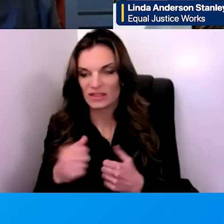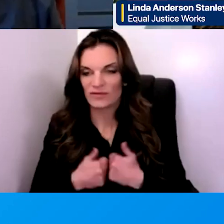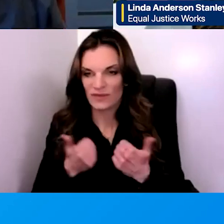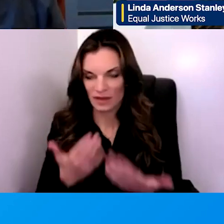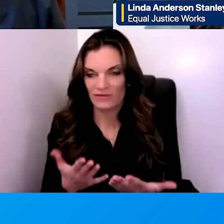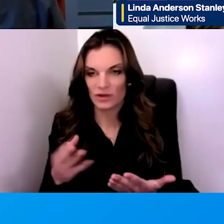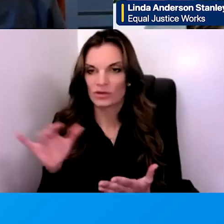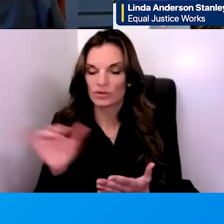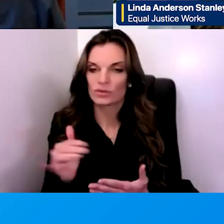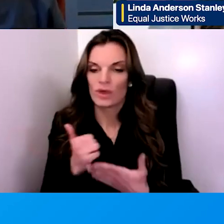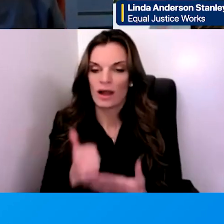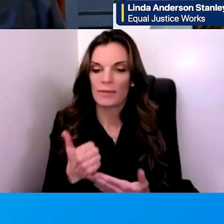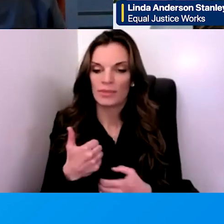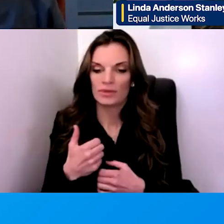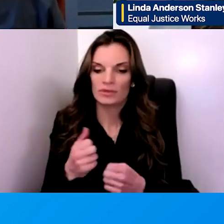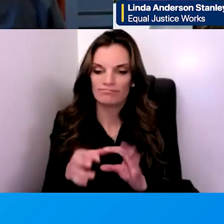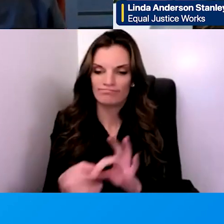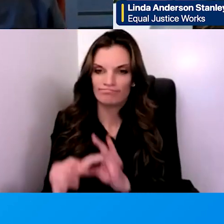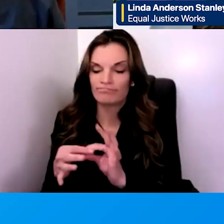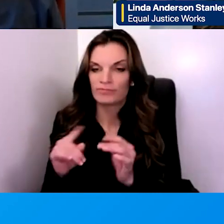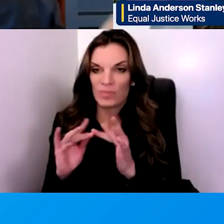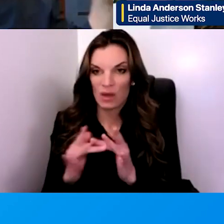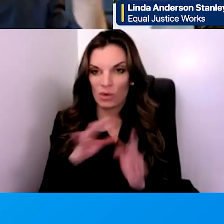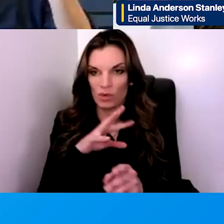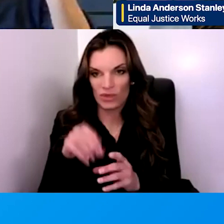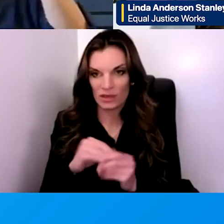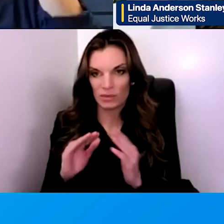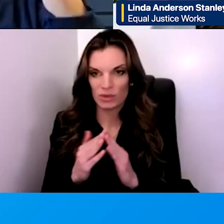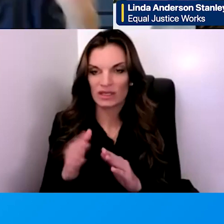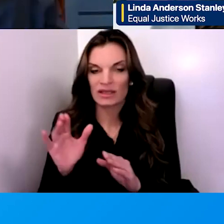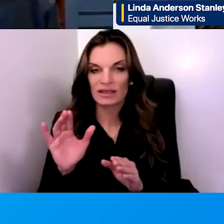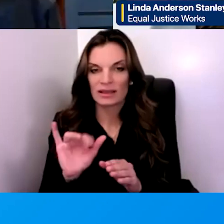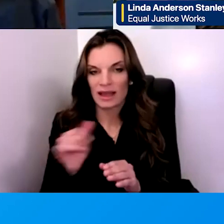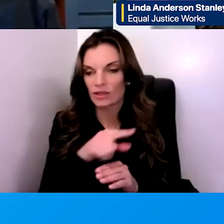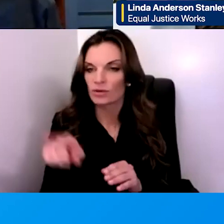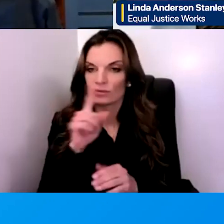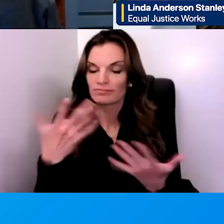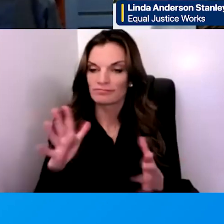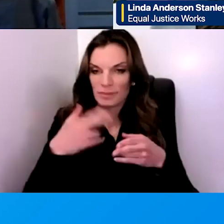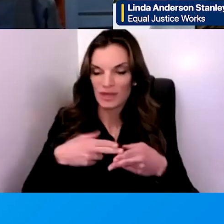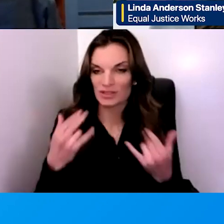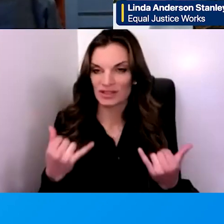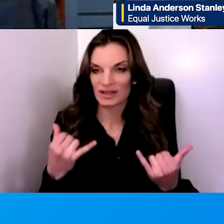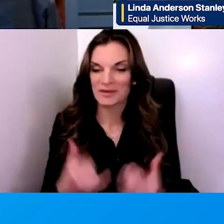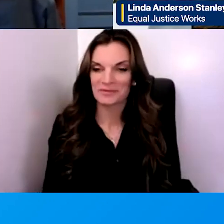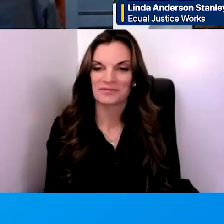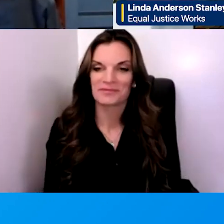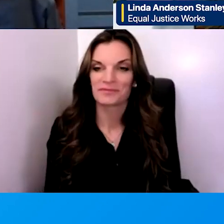They would spend time creating connections and networks within the community as all of the panelists have mentioned today.